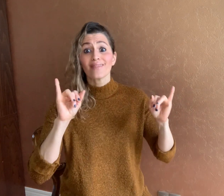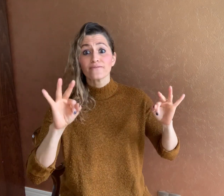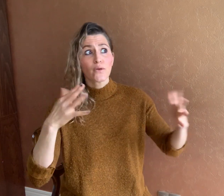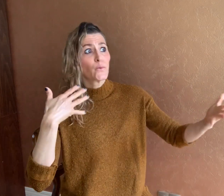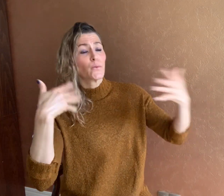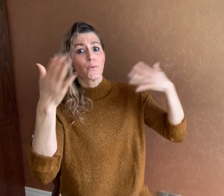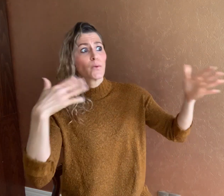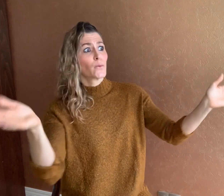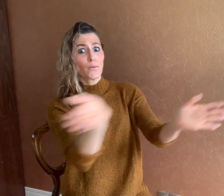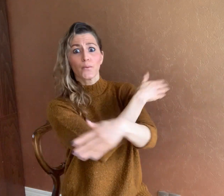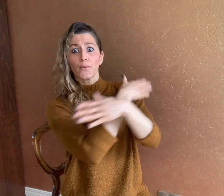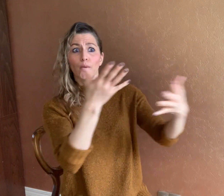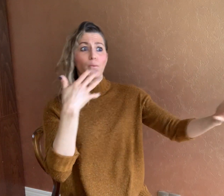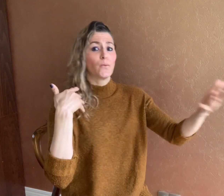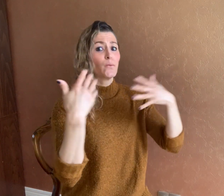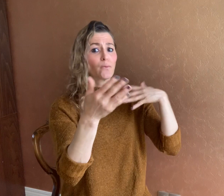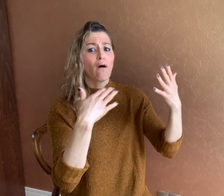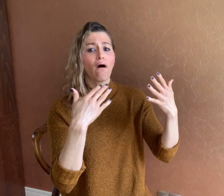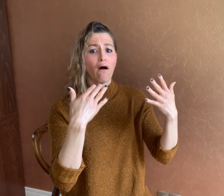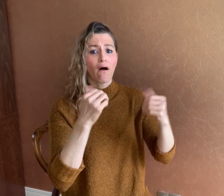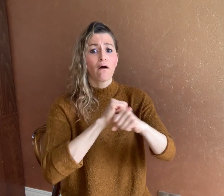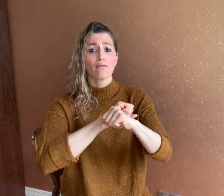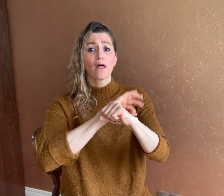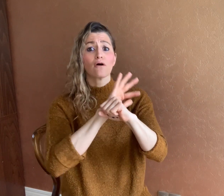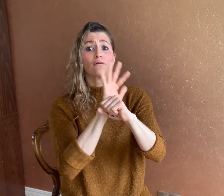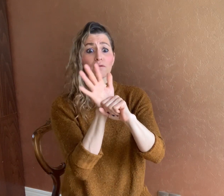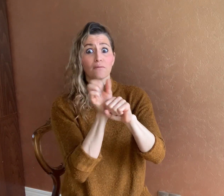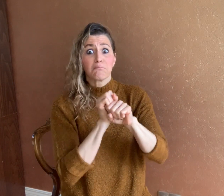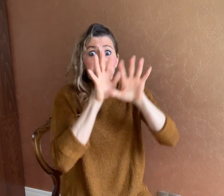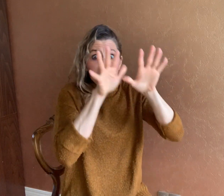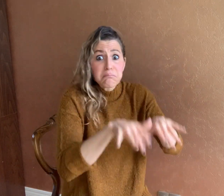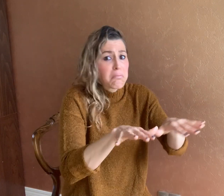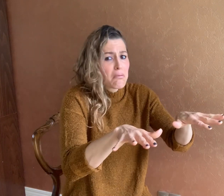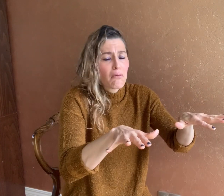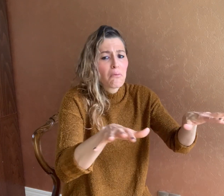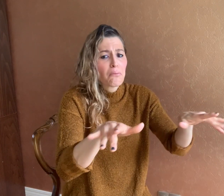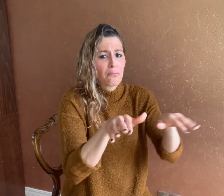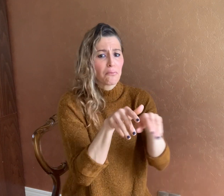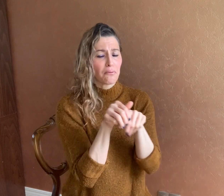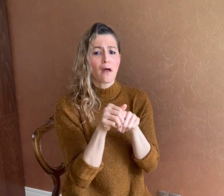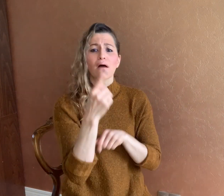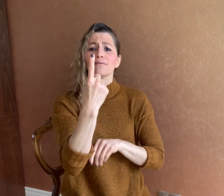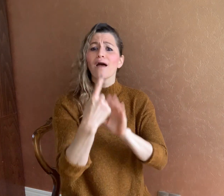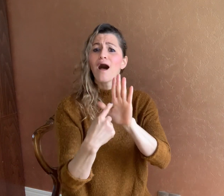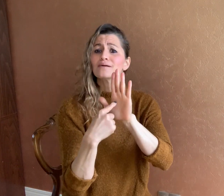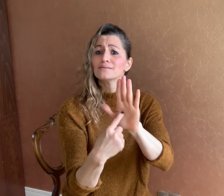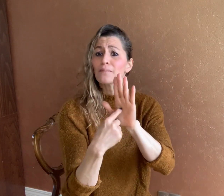The more ventilated an area, the lower the risk of transmission